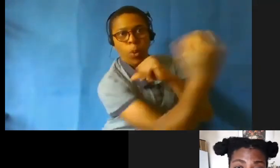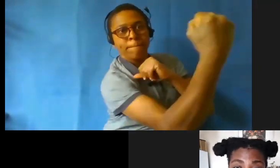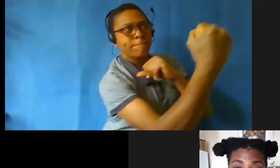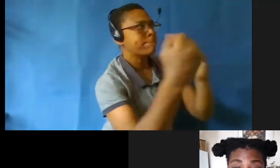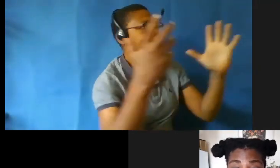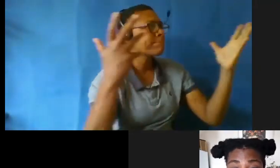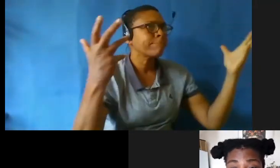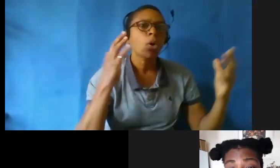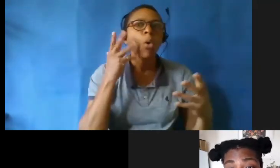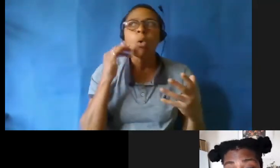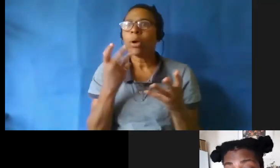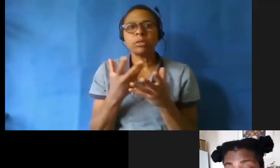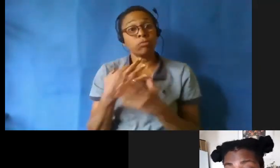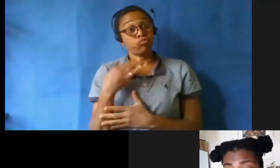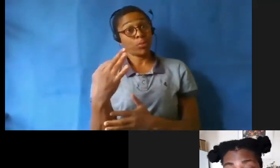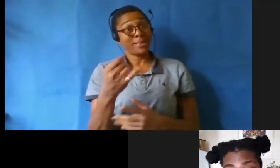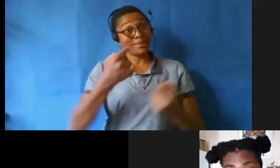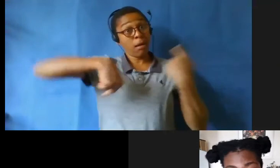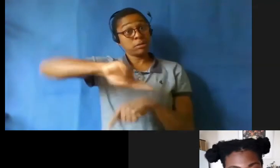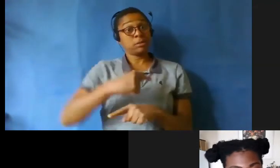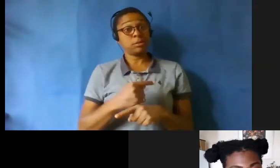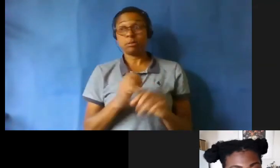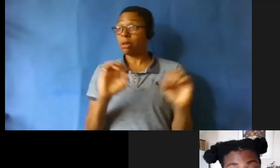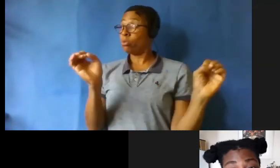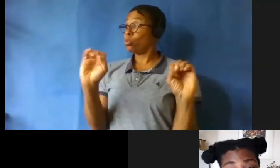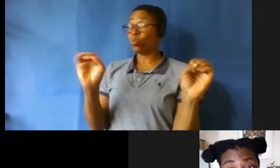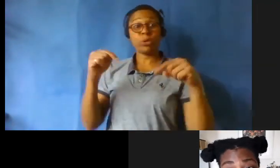representation and I think the first person who spoke, spoke about